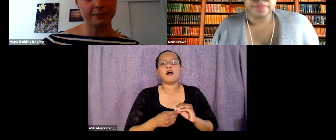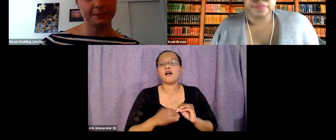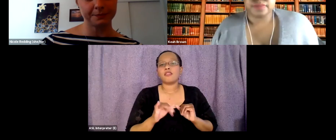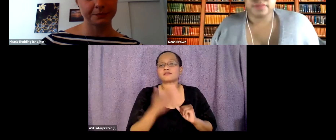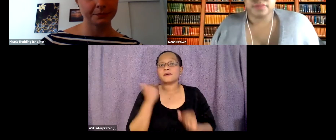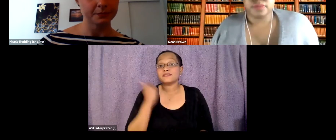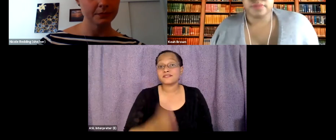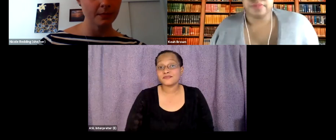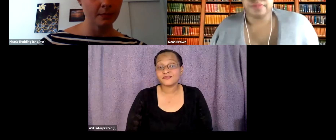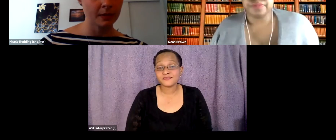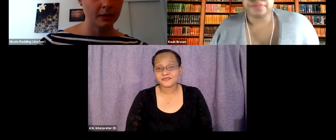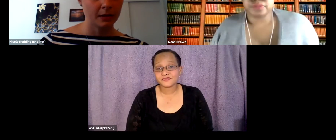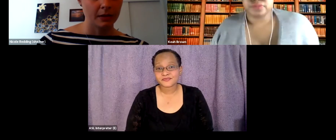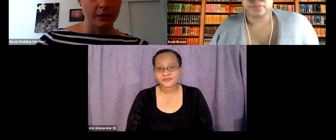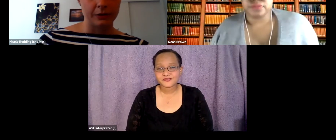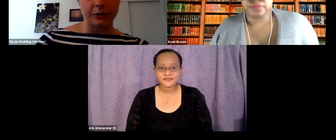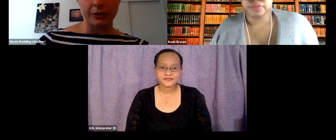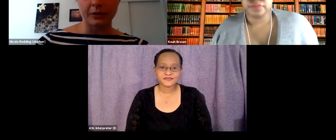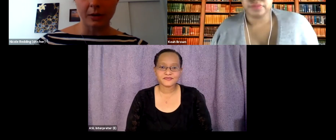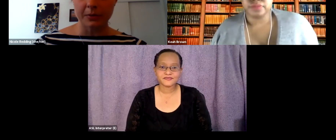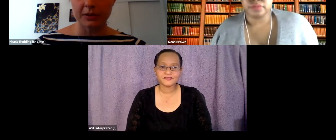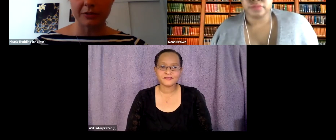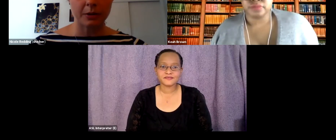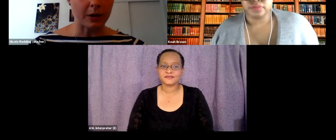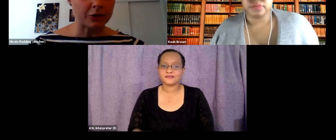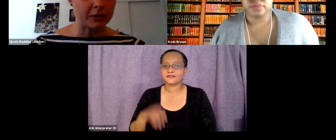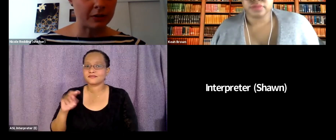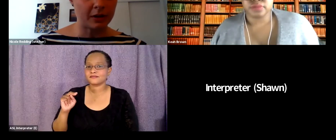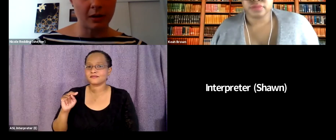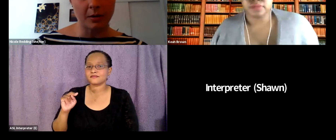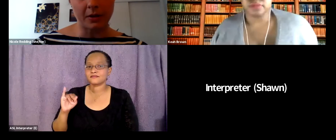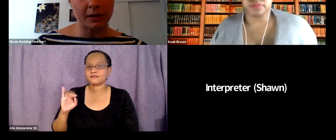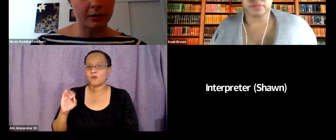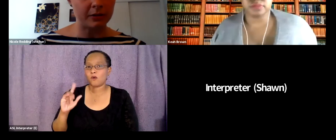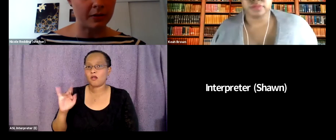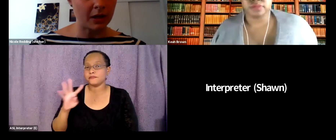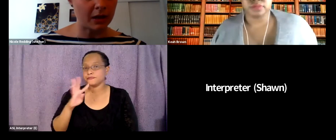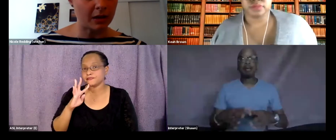Nicole Redding (she/her): So there's a couple different questions in here about inclusivity